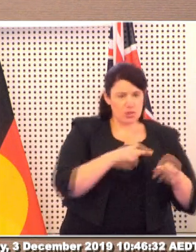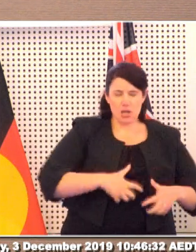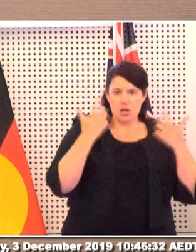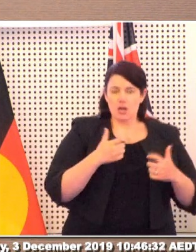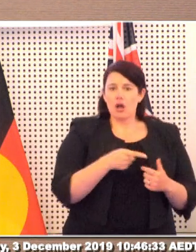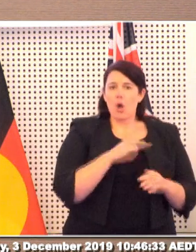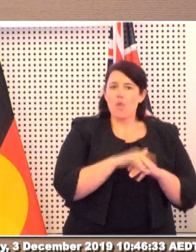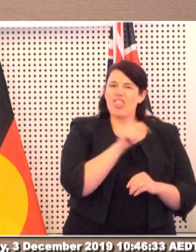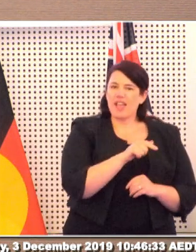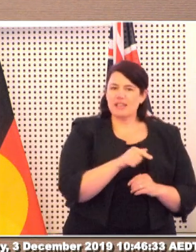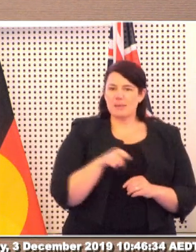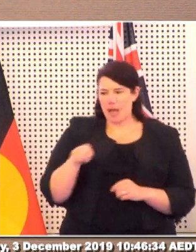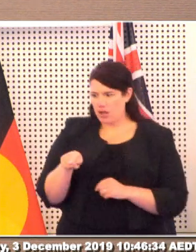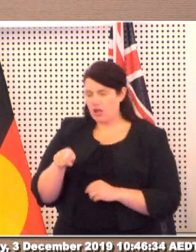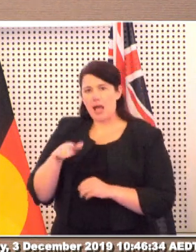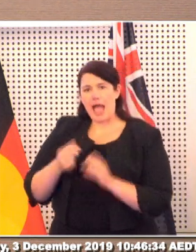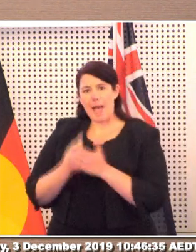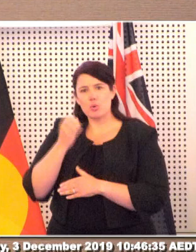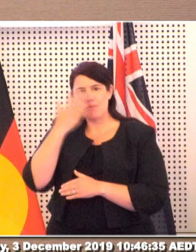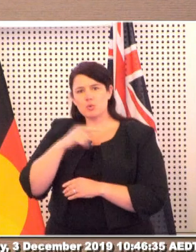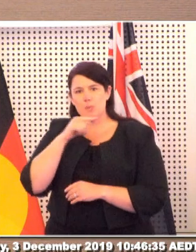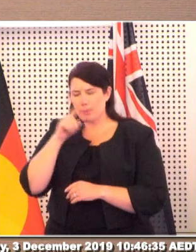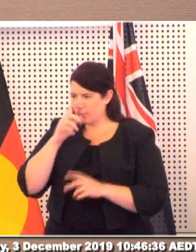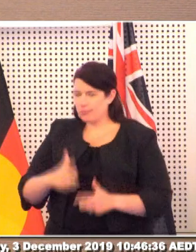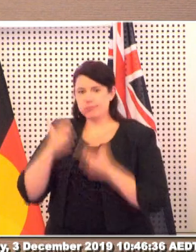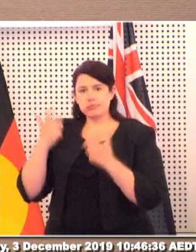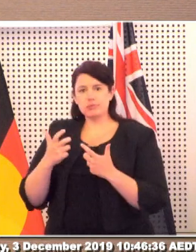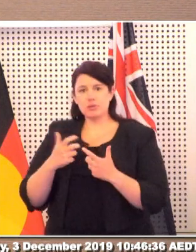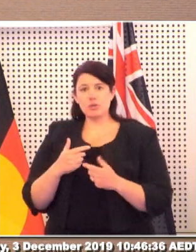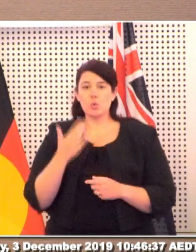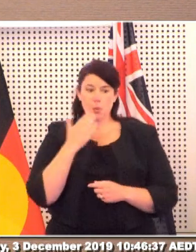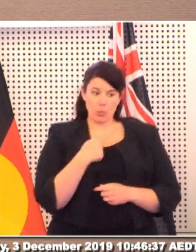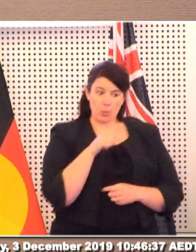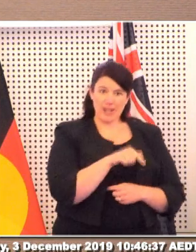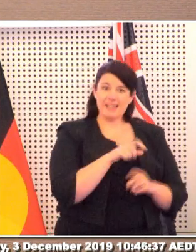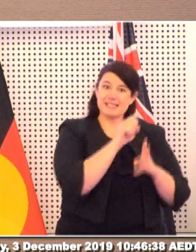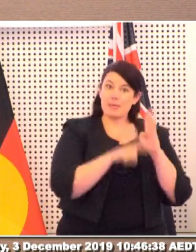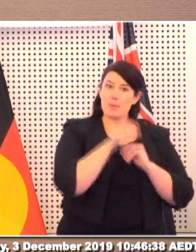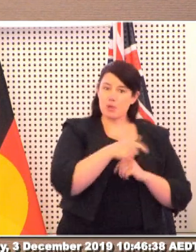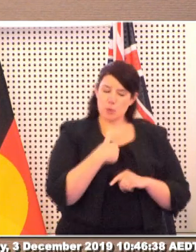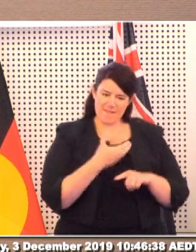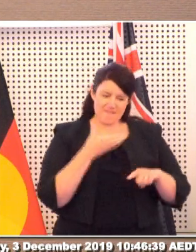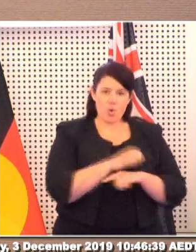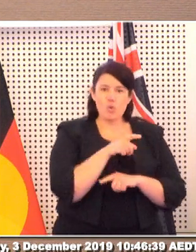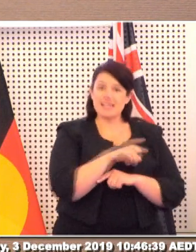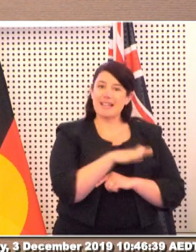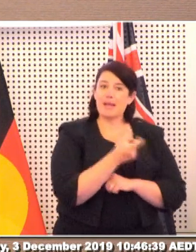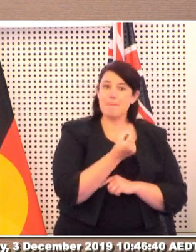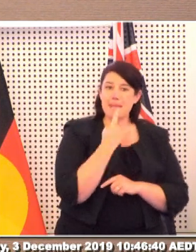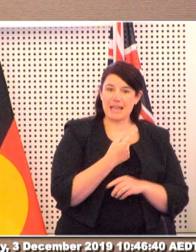So to me, when we give someone medication against their will, forcefully against their will and we strap them down and we hold them down,